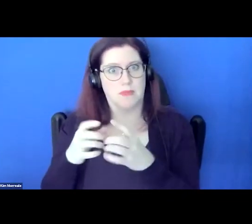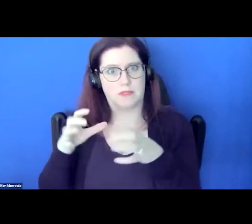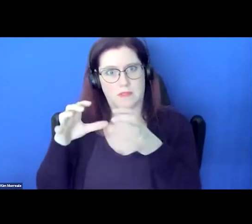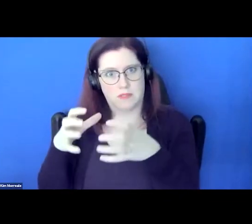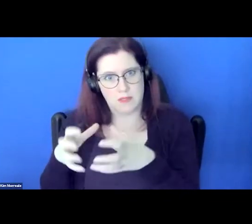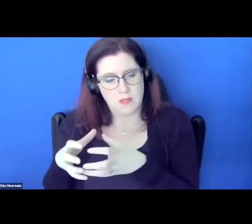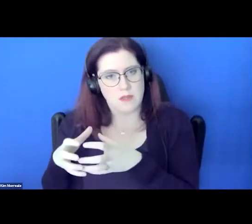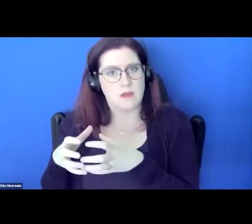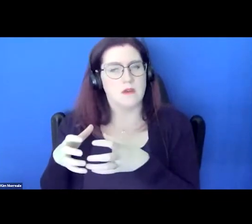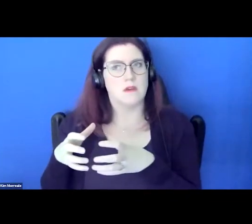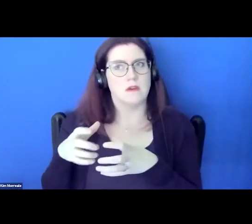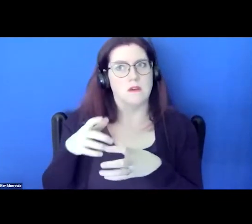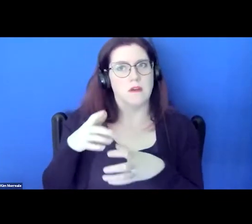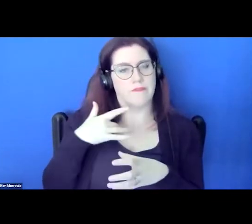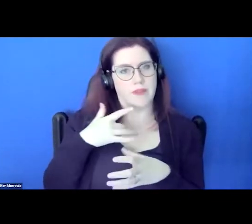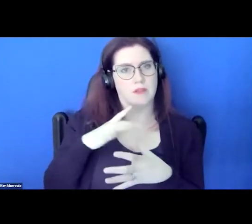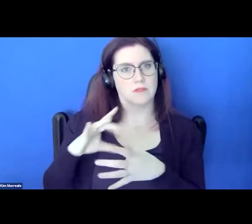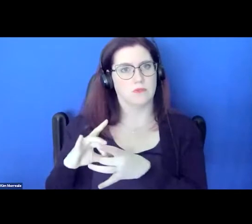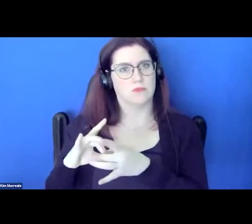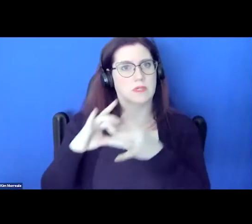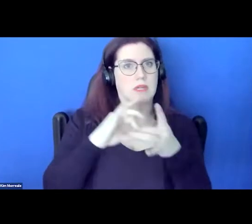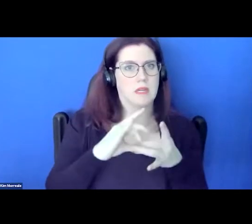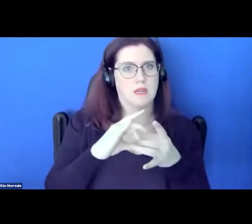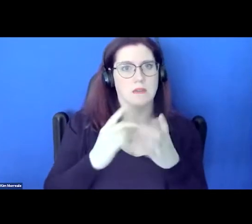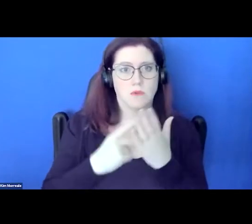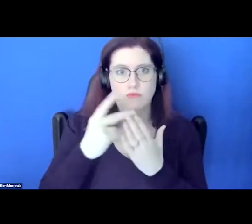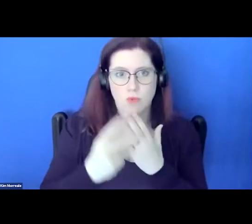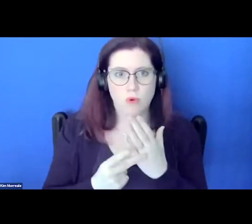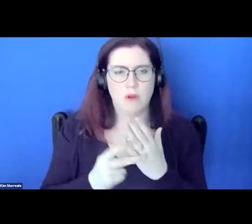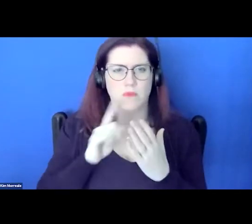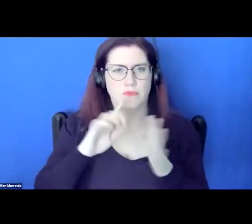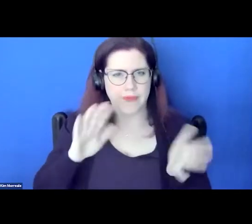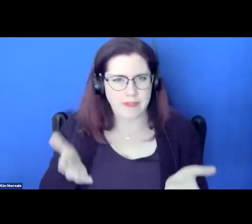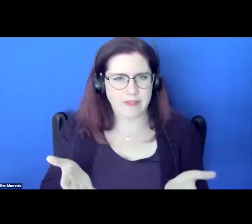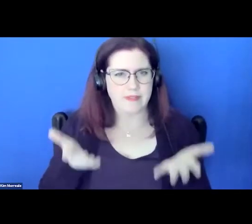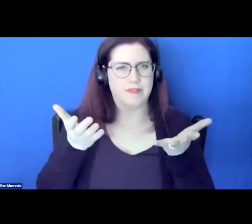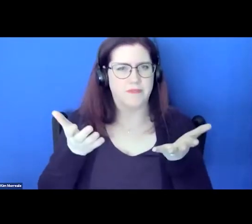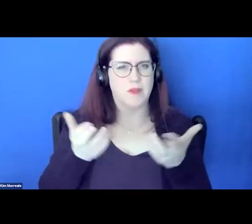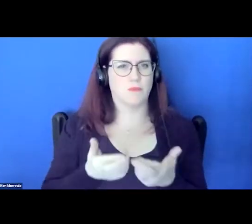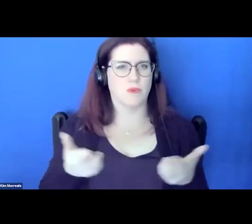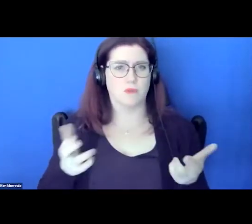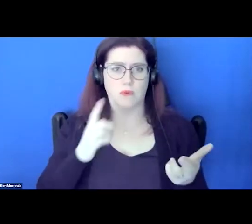to really connect their programs together and to really lift up the resources that are being provided